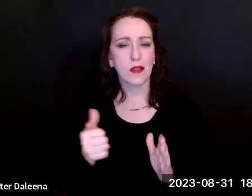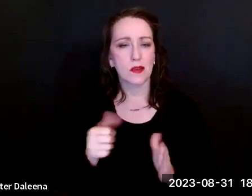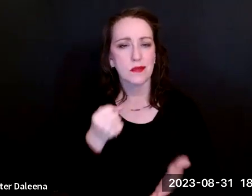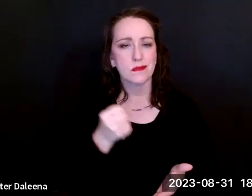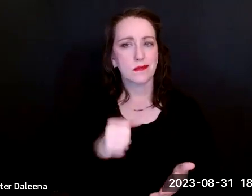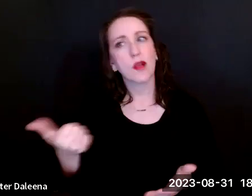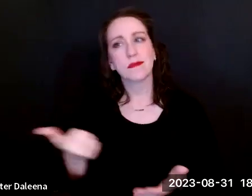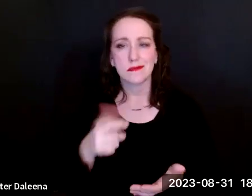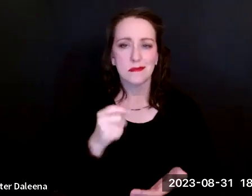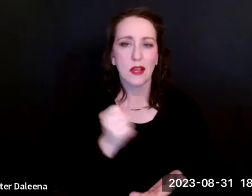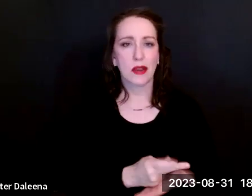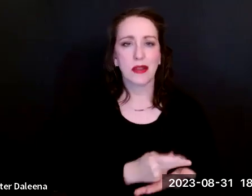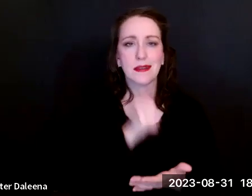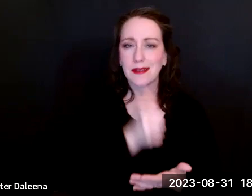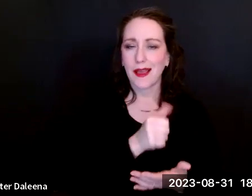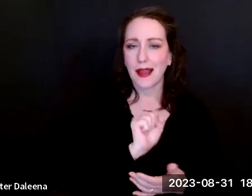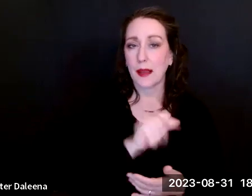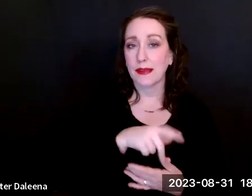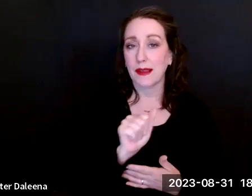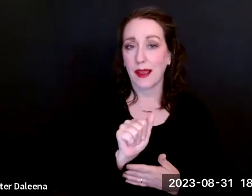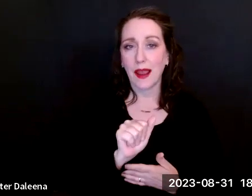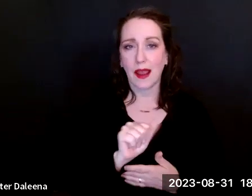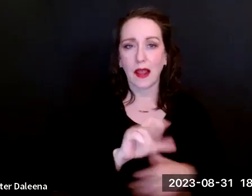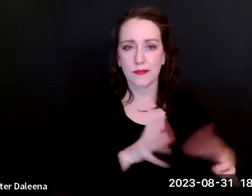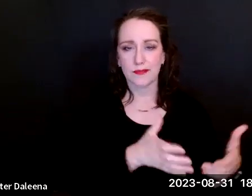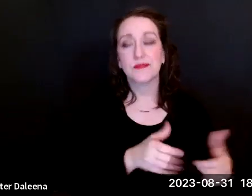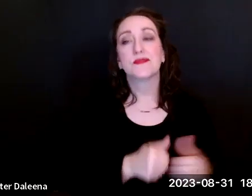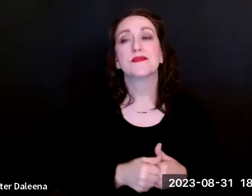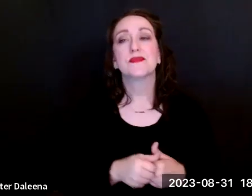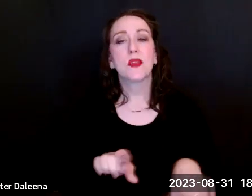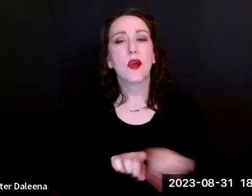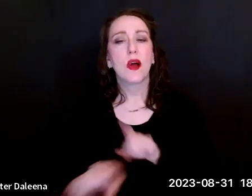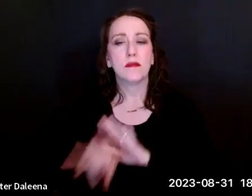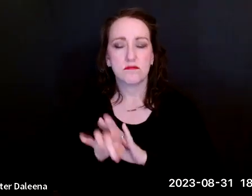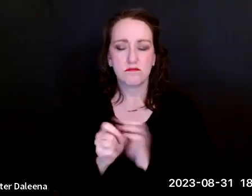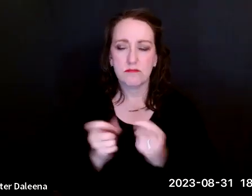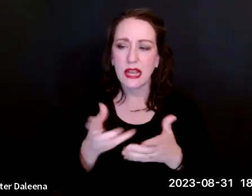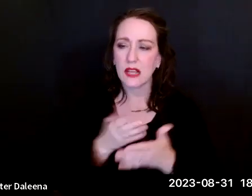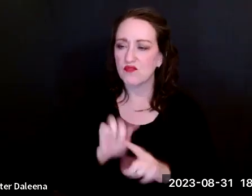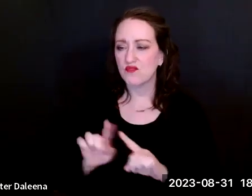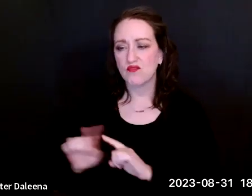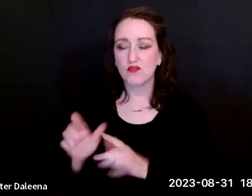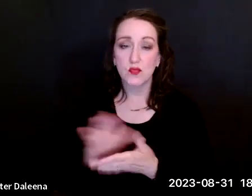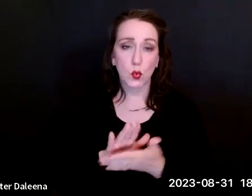non-apa entities also we have found a growing number of schools have either dropped their